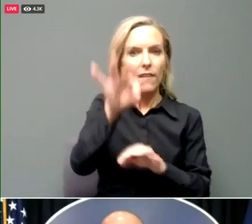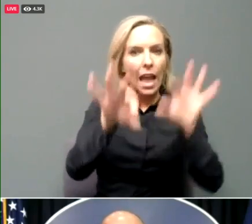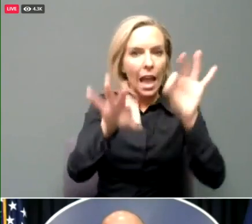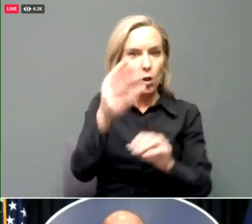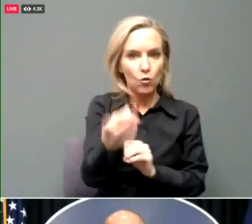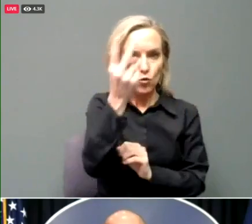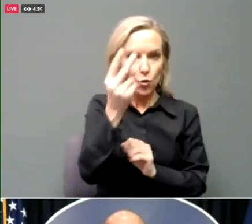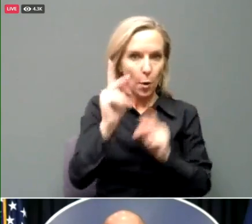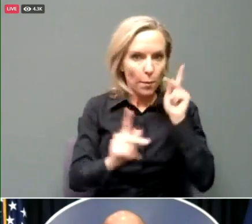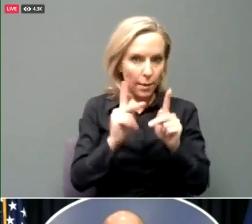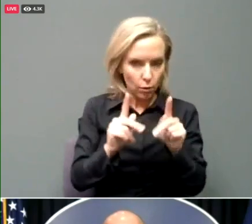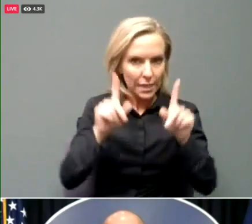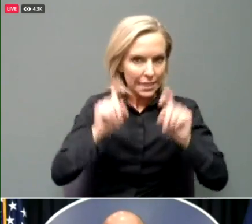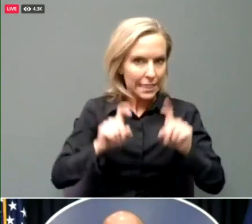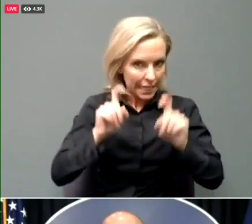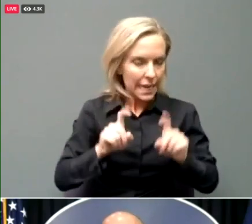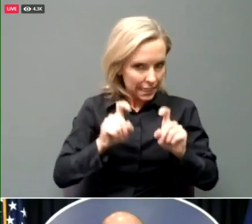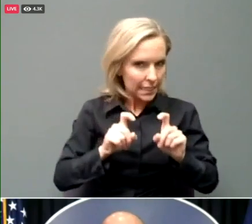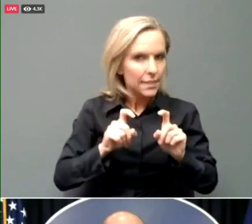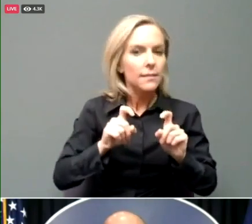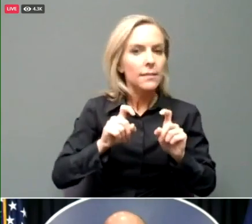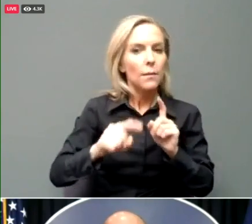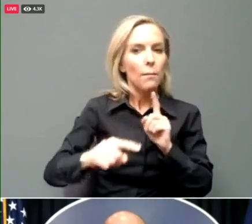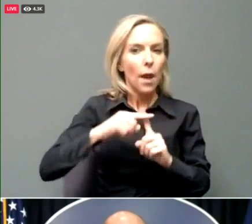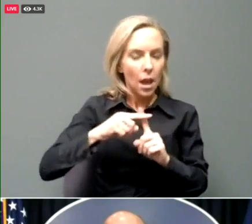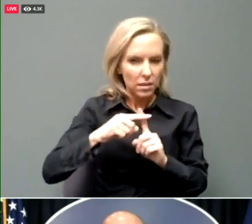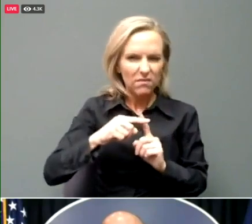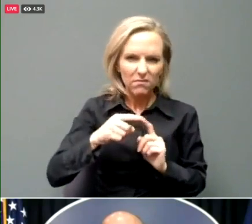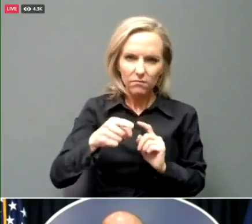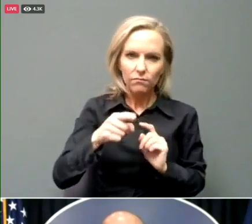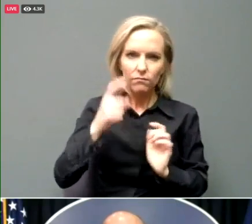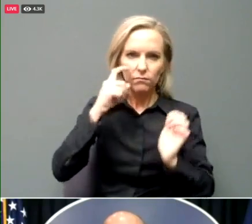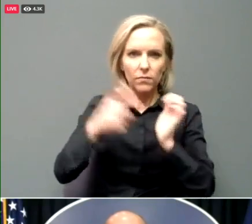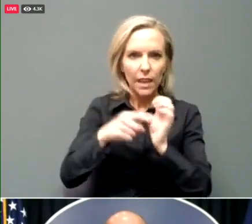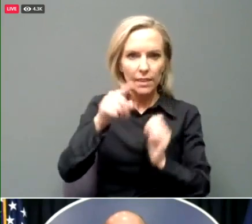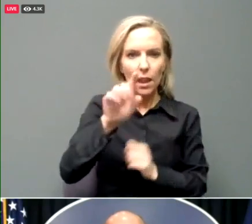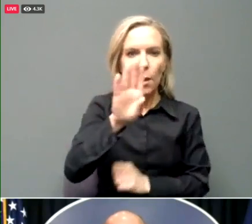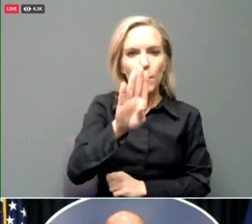have subsequently been found to have the B 117 variant. That's the one that